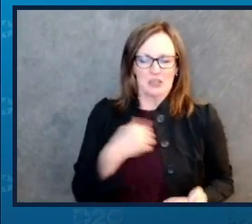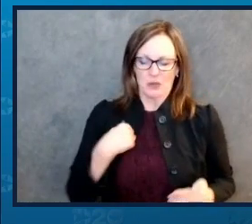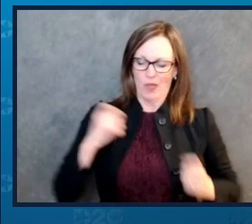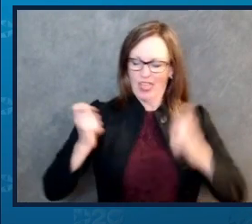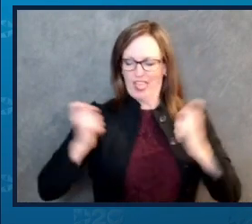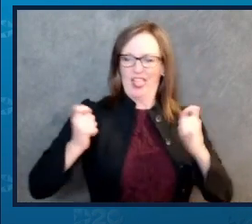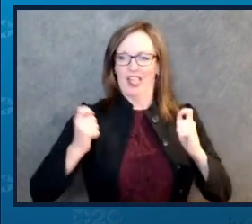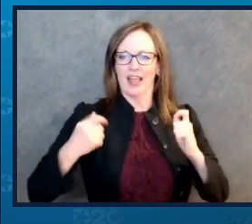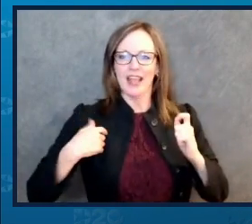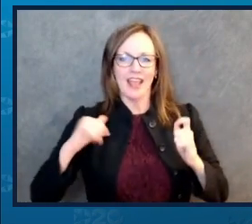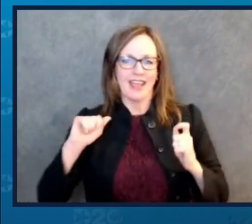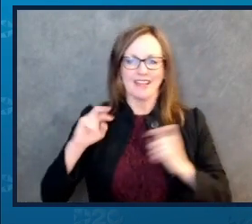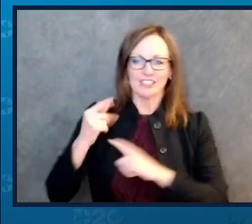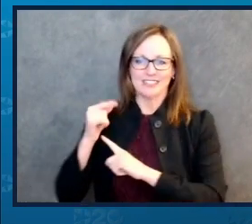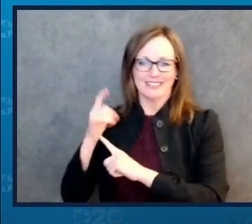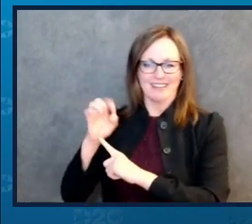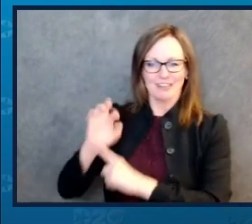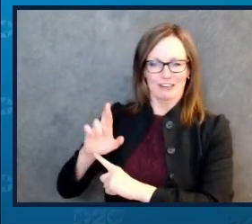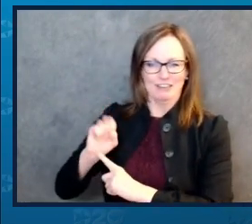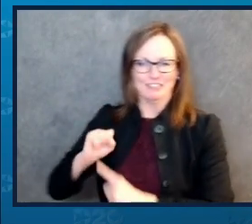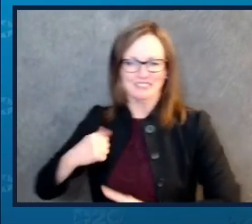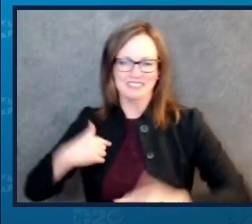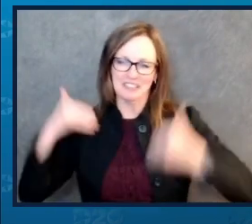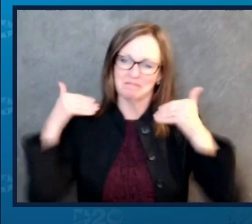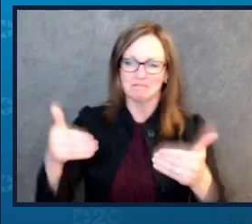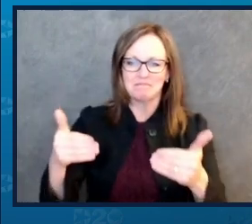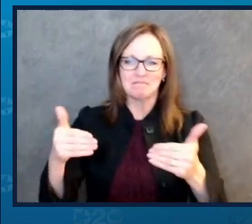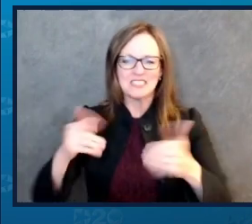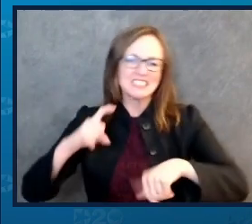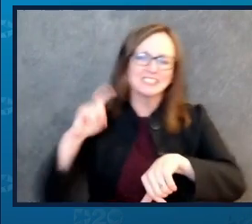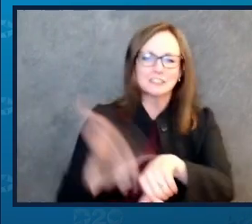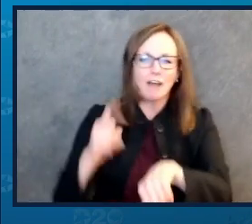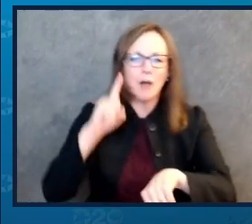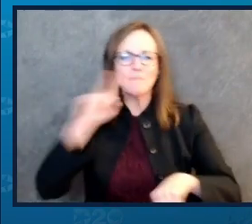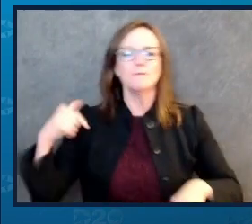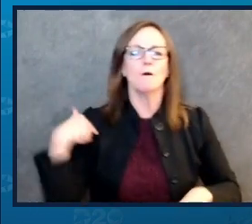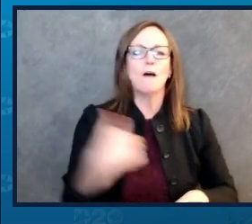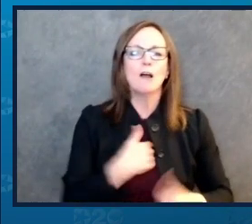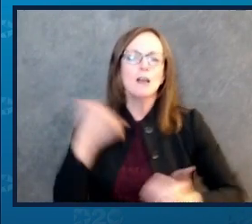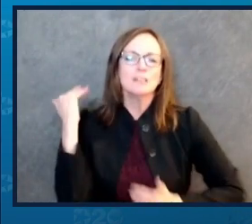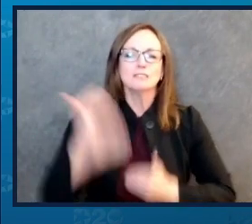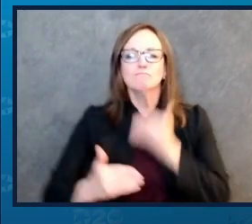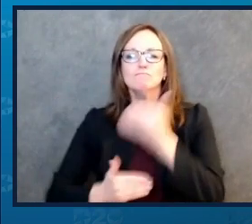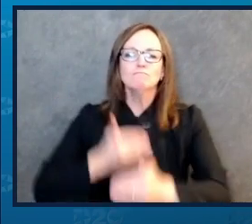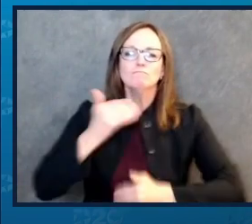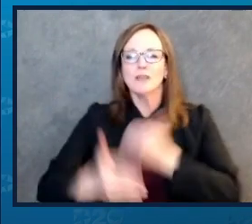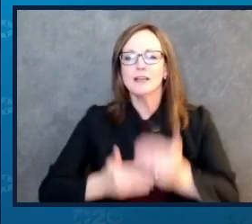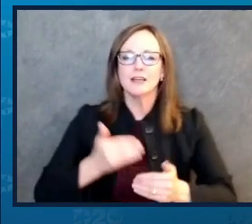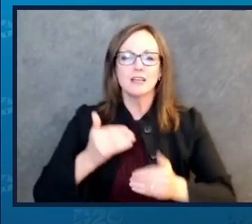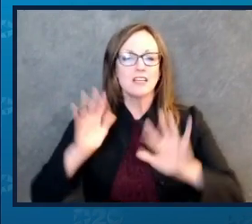NOW IS THE TIME FOR ALL OF US TO STAND UP AND SAY ENOUGH IS ENOUGH.